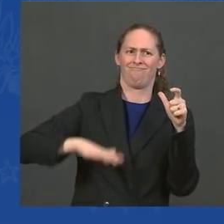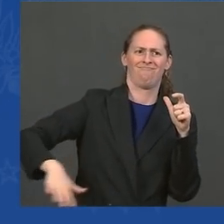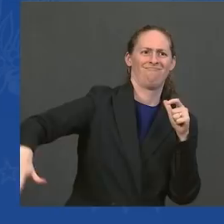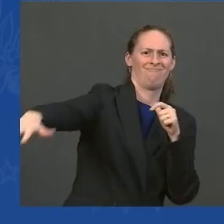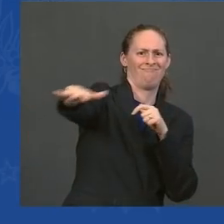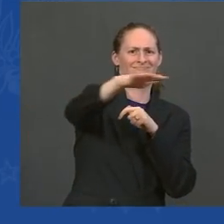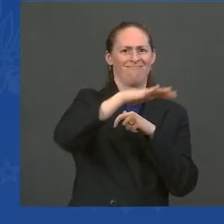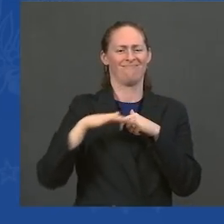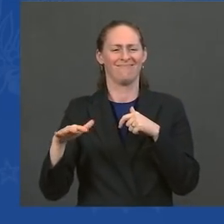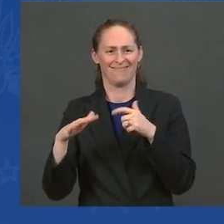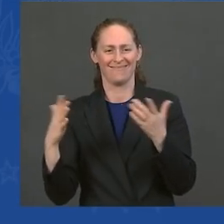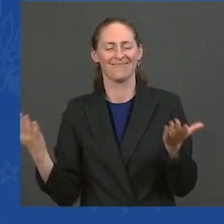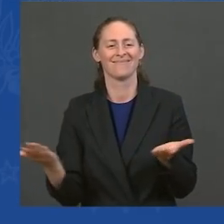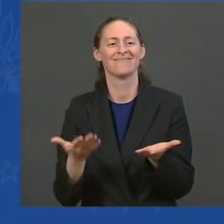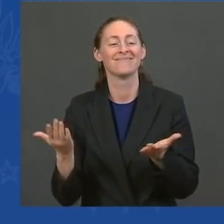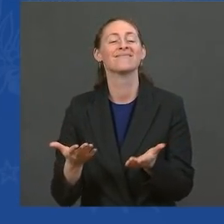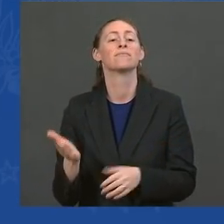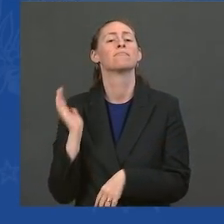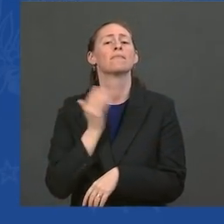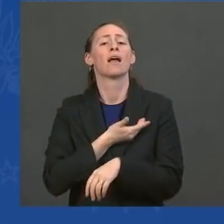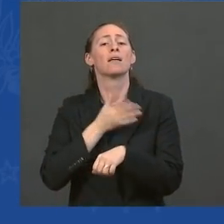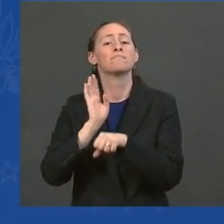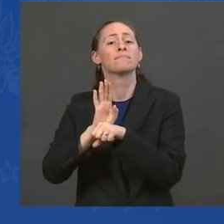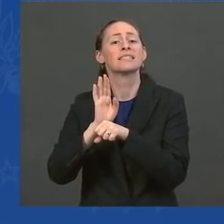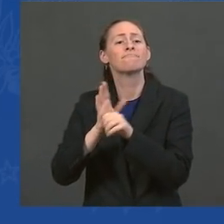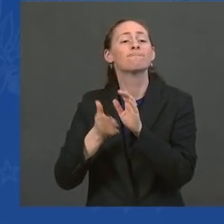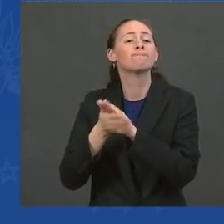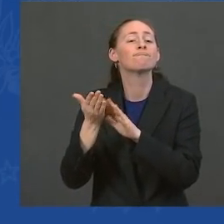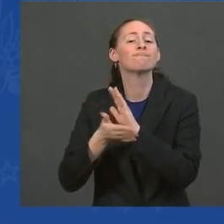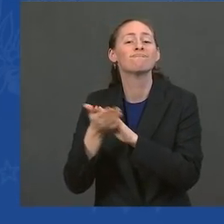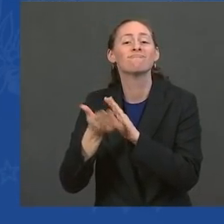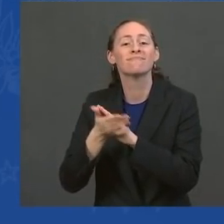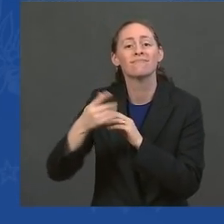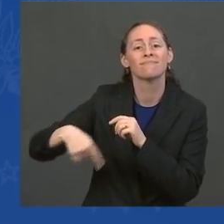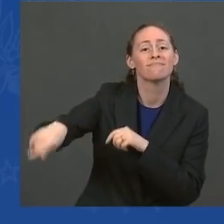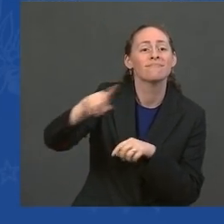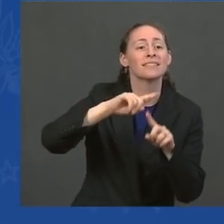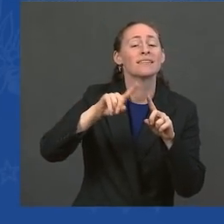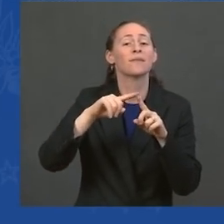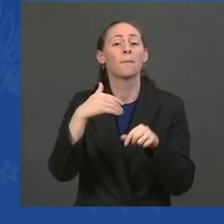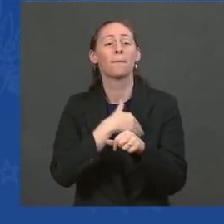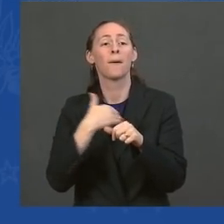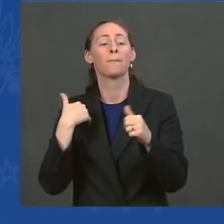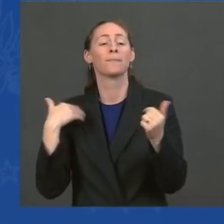as business manager Douglas Stockwell and our membership, I would like to first thank our guest,